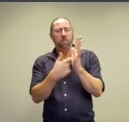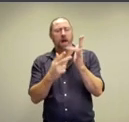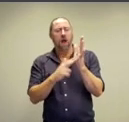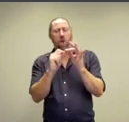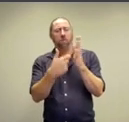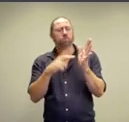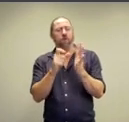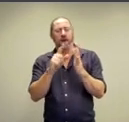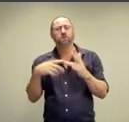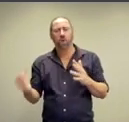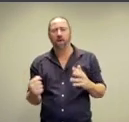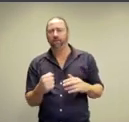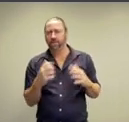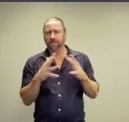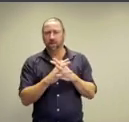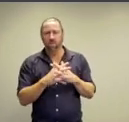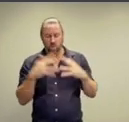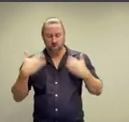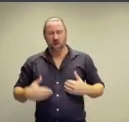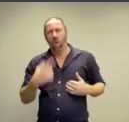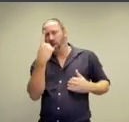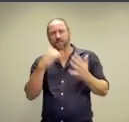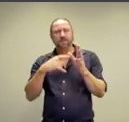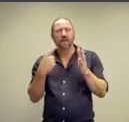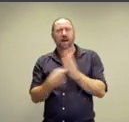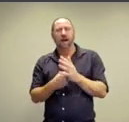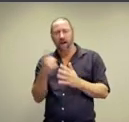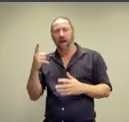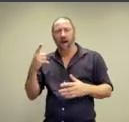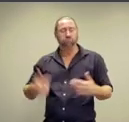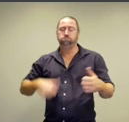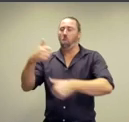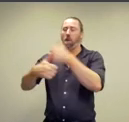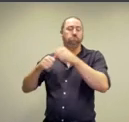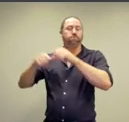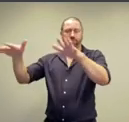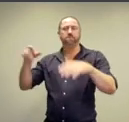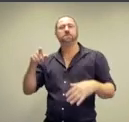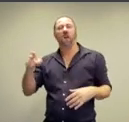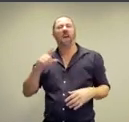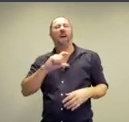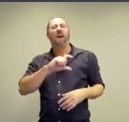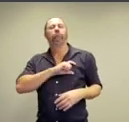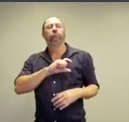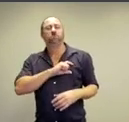famously wore the new W style One Star, which became an instant best best seller for Schott. Brando's character